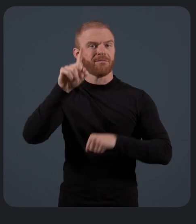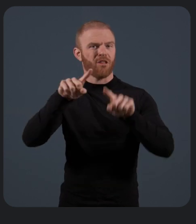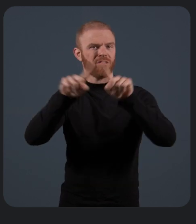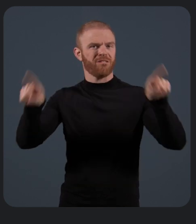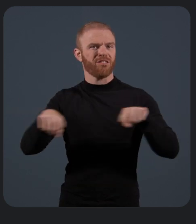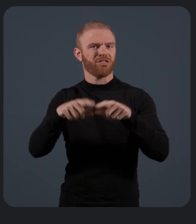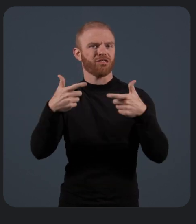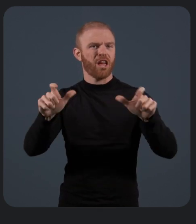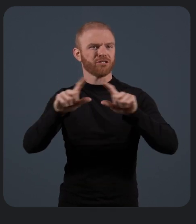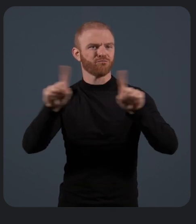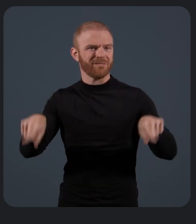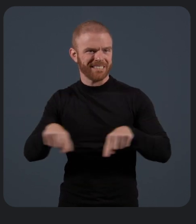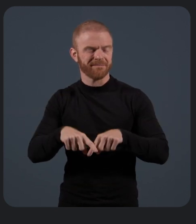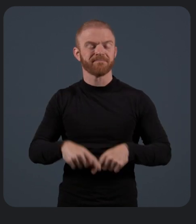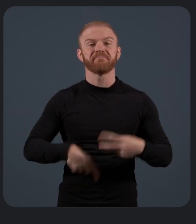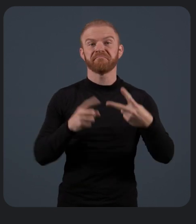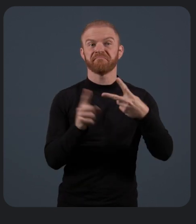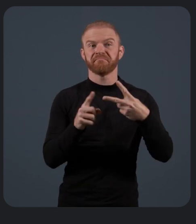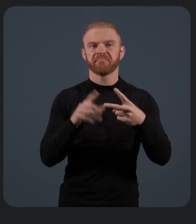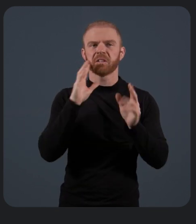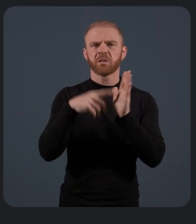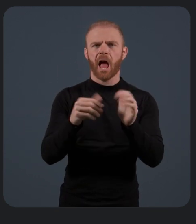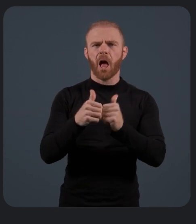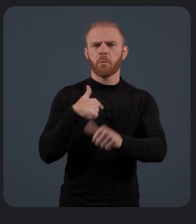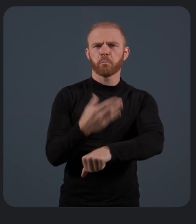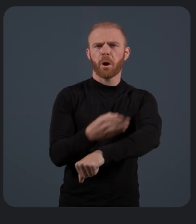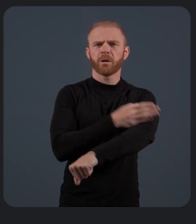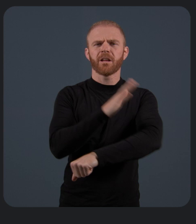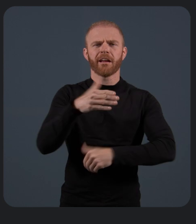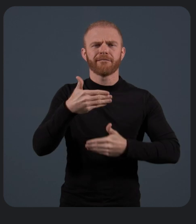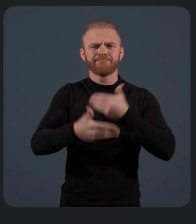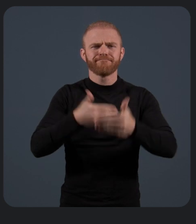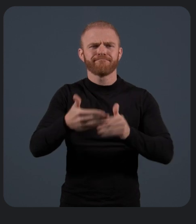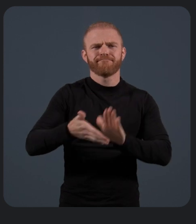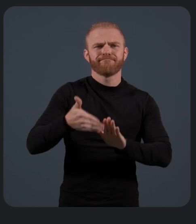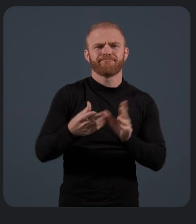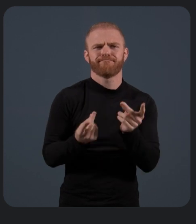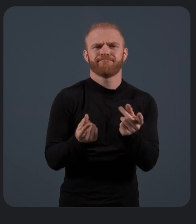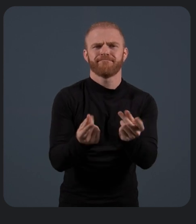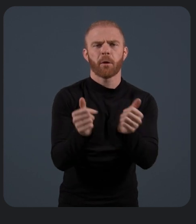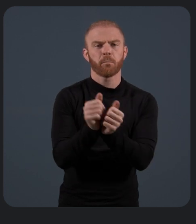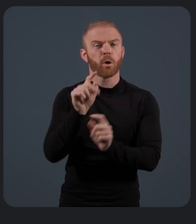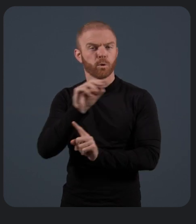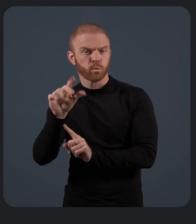And, second, we'll show you how we're improving your productivity with our tools and libraries,